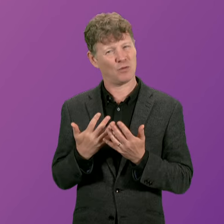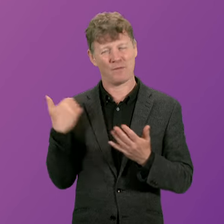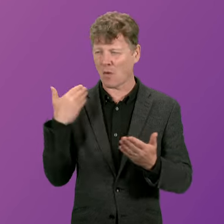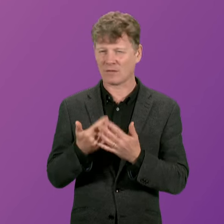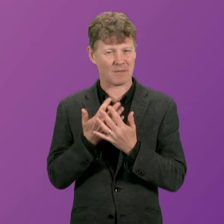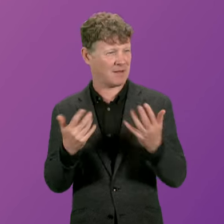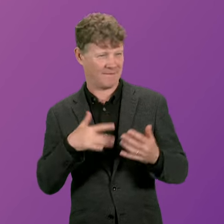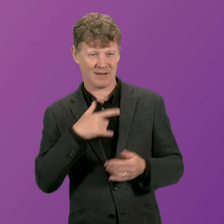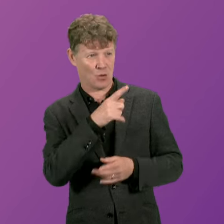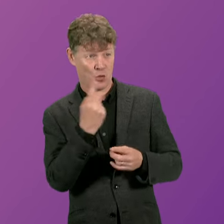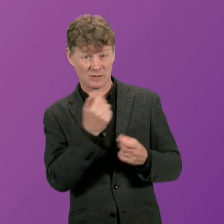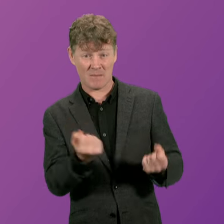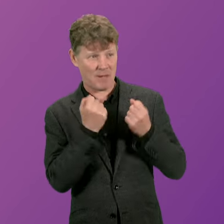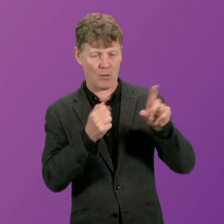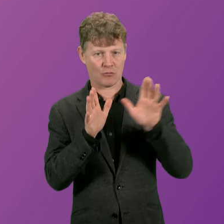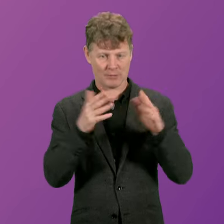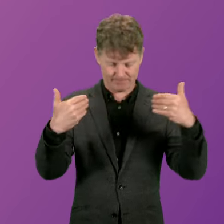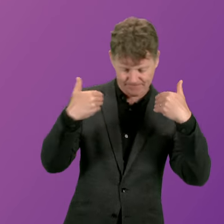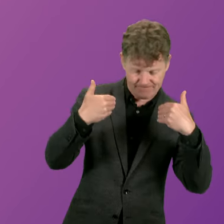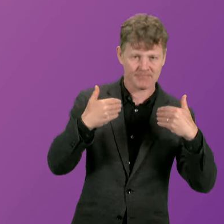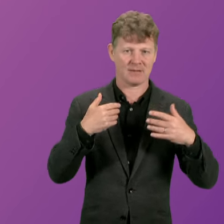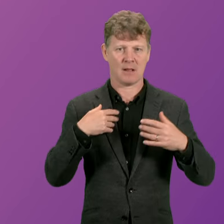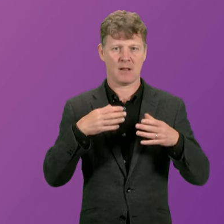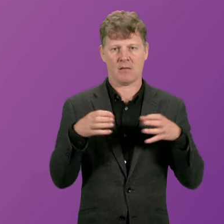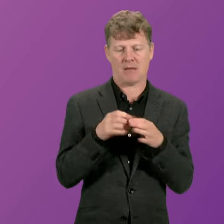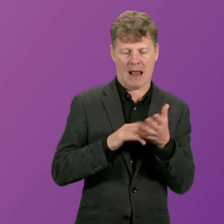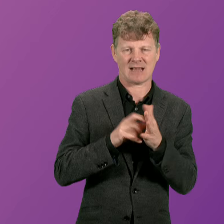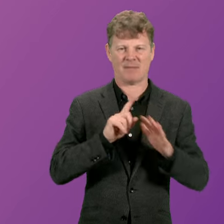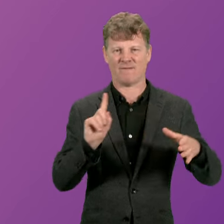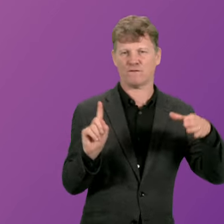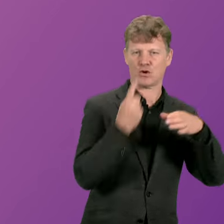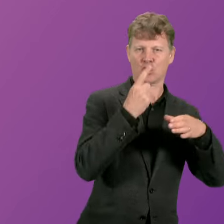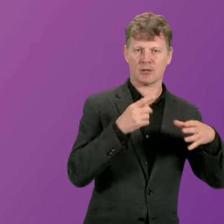for themselves or want to put their party before the country. This is what they have had to put up